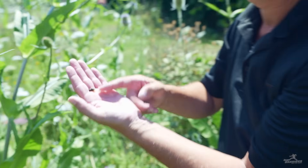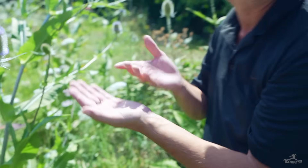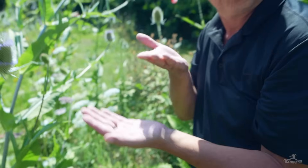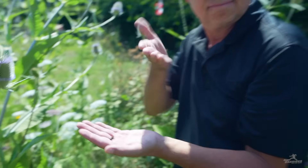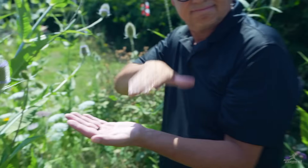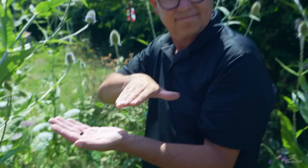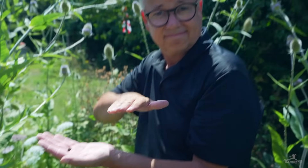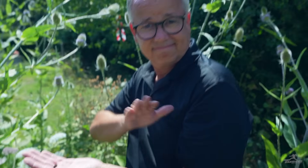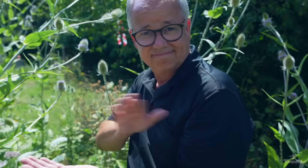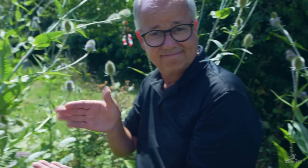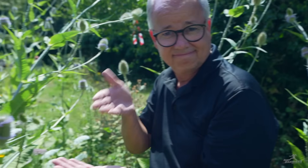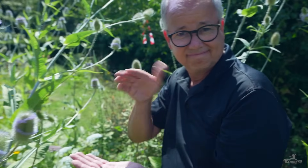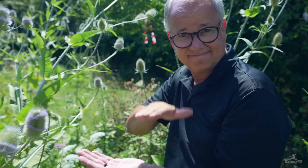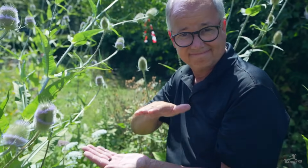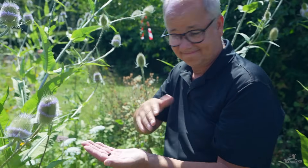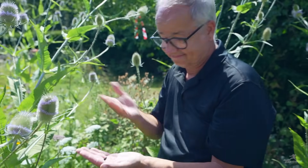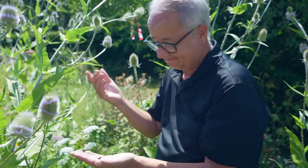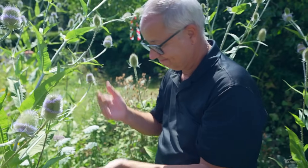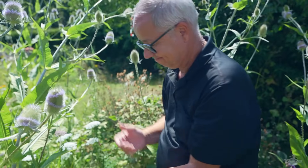This one is dead.